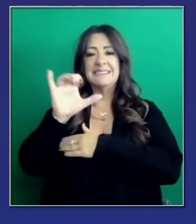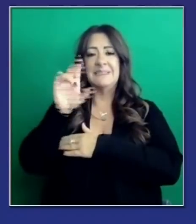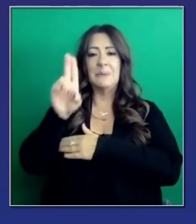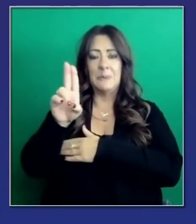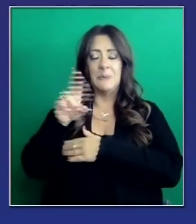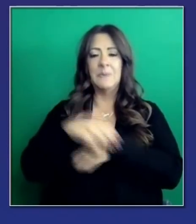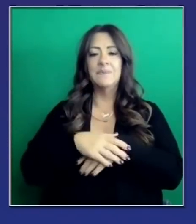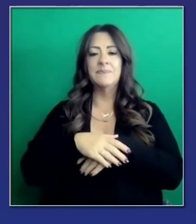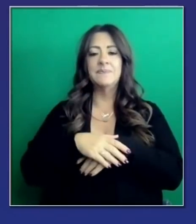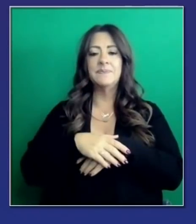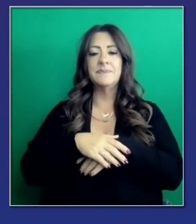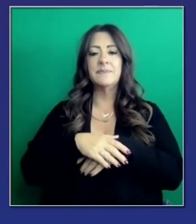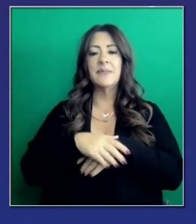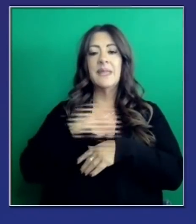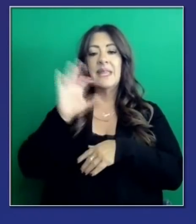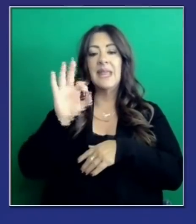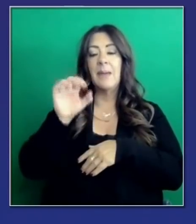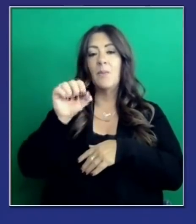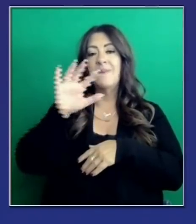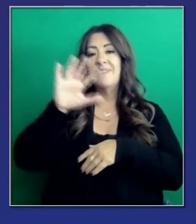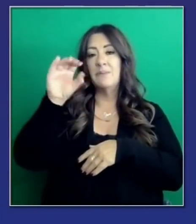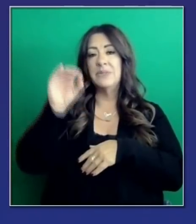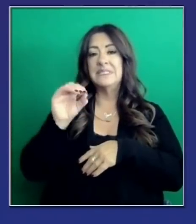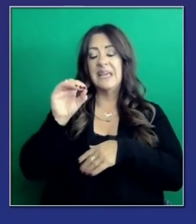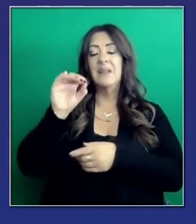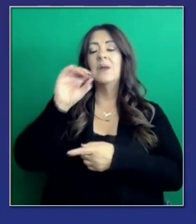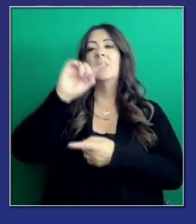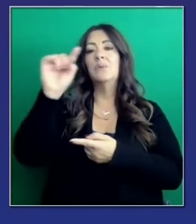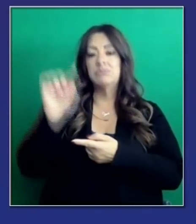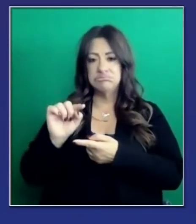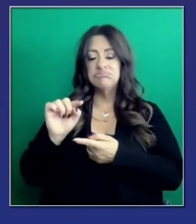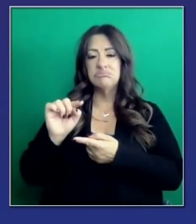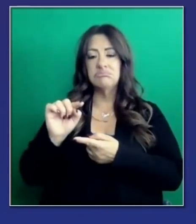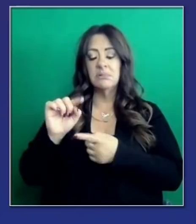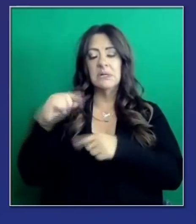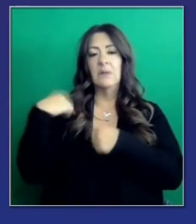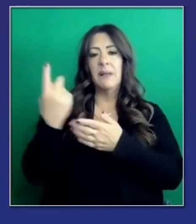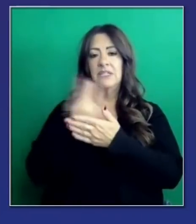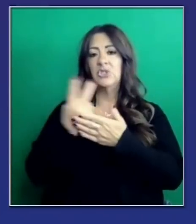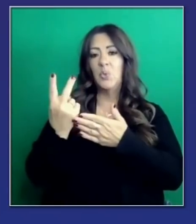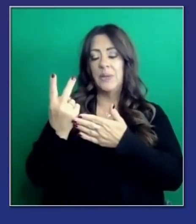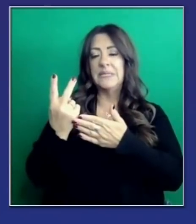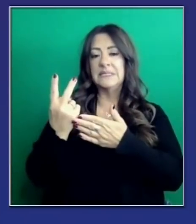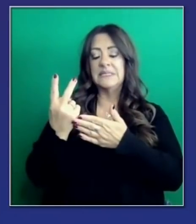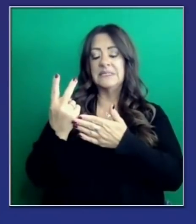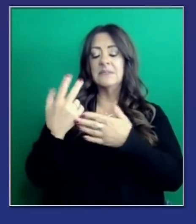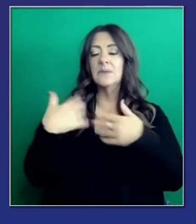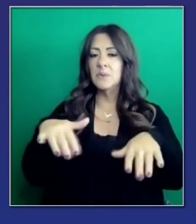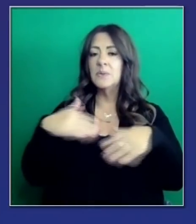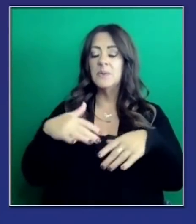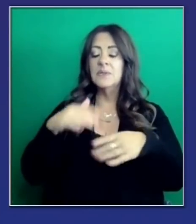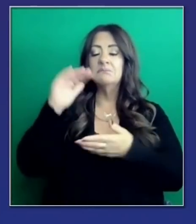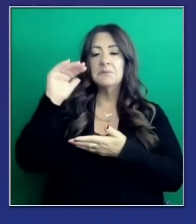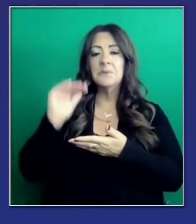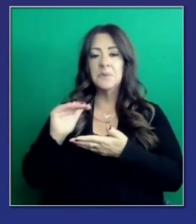POSITIVITY RATES HAVE, ON CASE WHO END UP IN HOSPITALS AND A PERCENTAGE STILL THAT END UP IN ICUs.